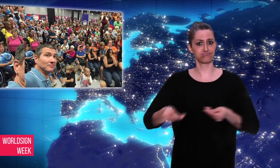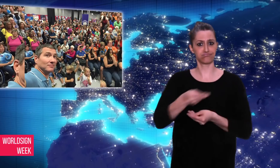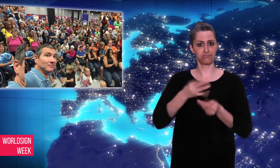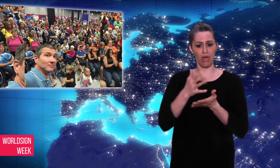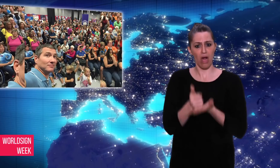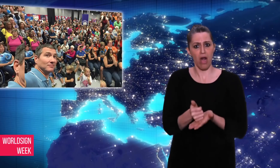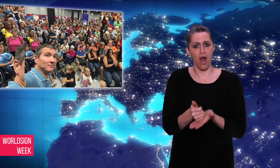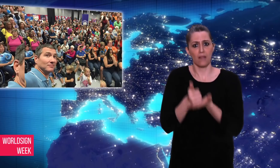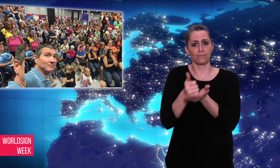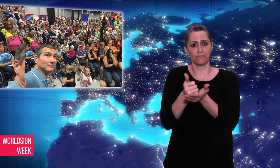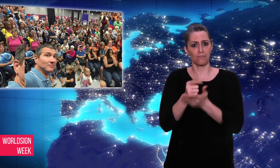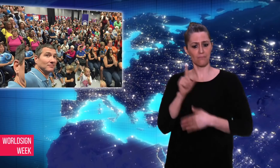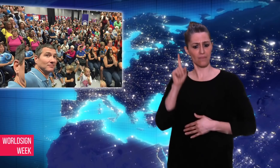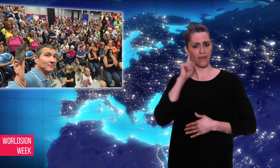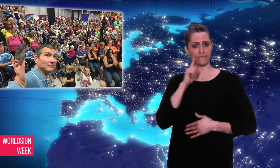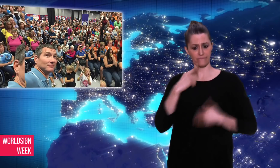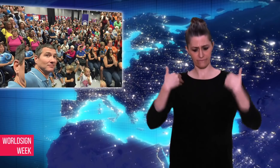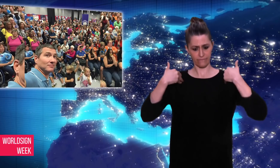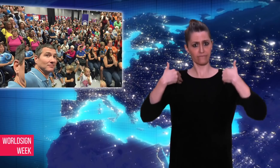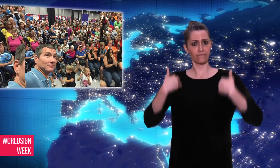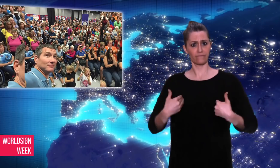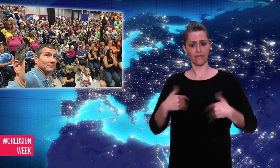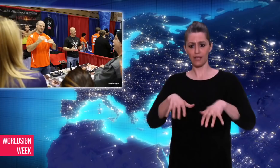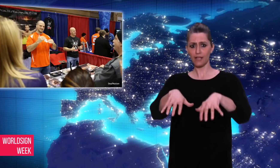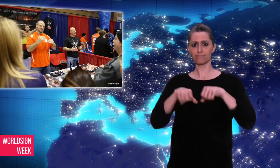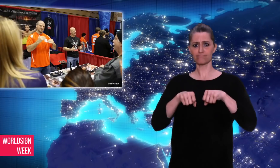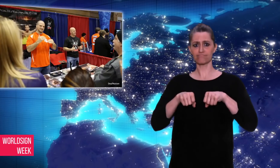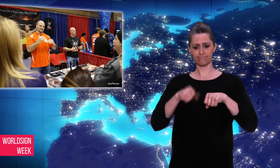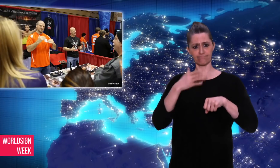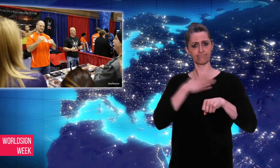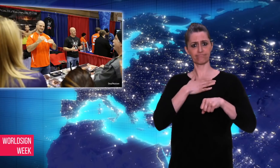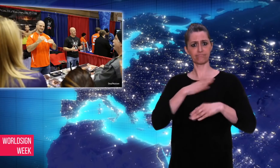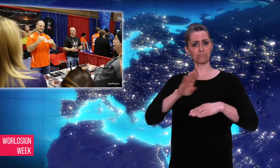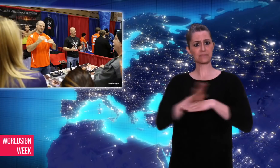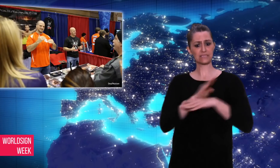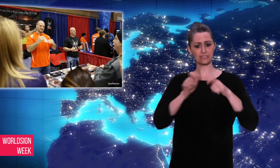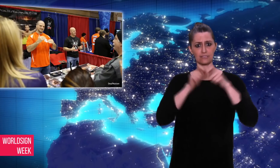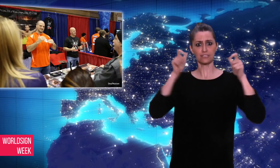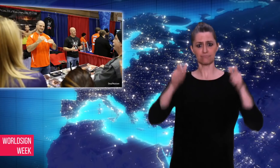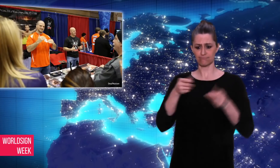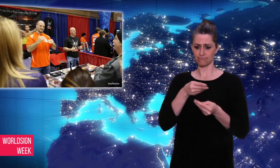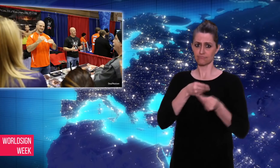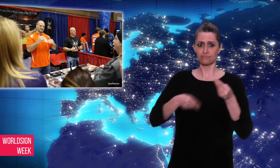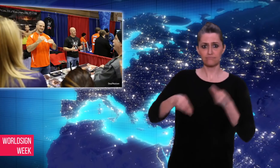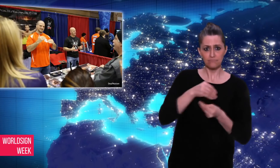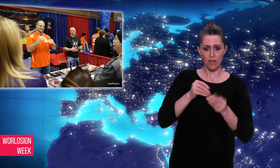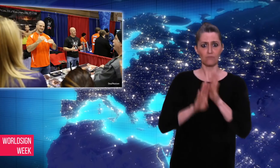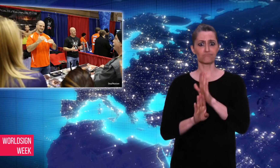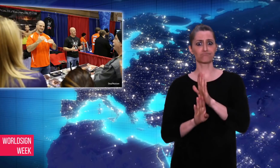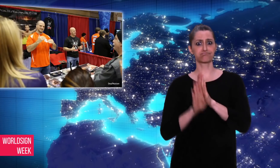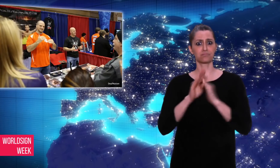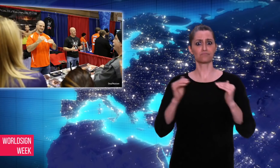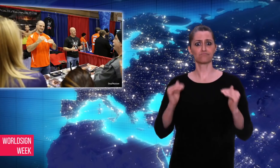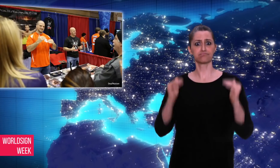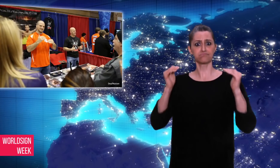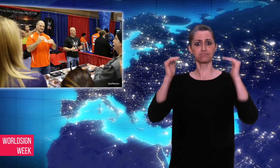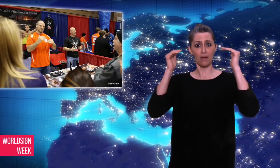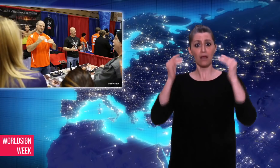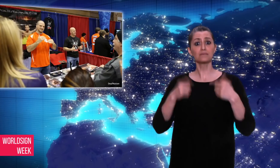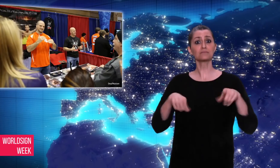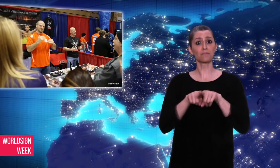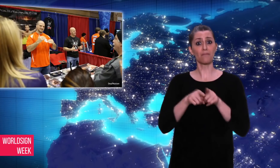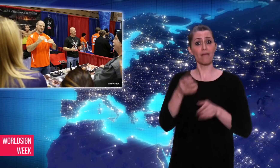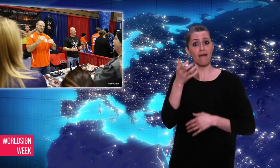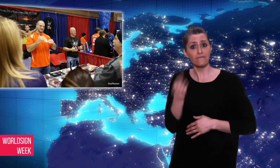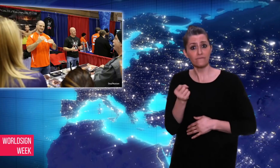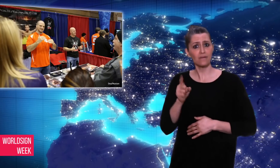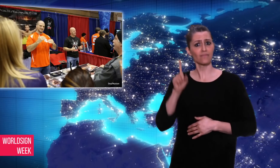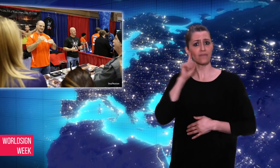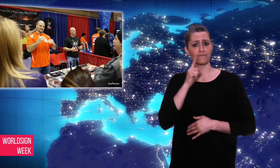for Deaf-owned businesses and deaf representatives of